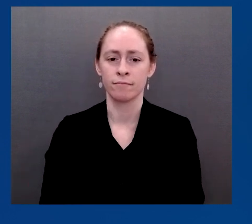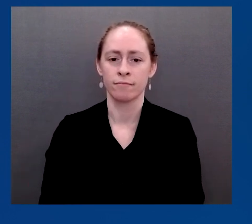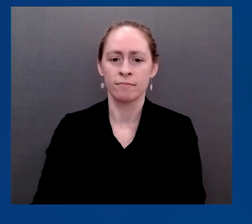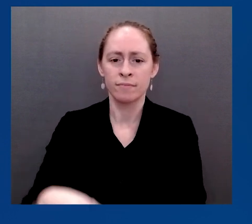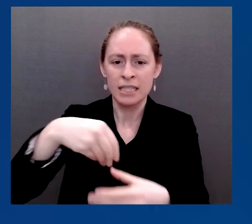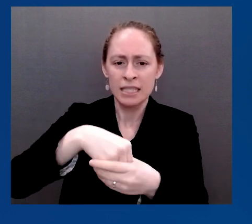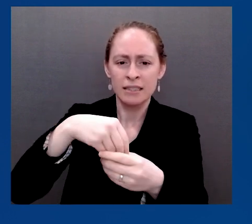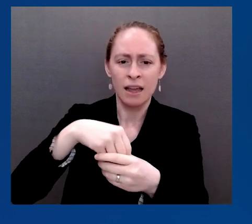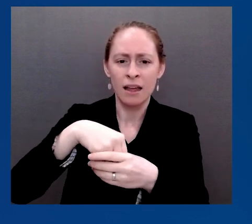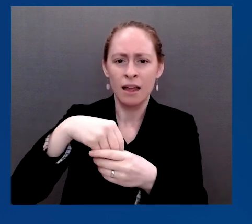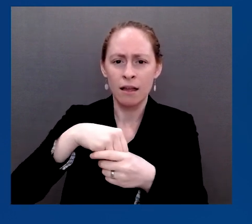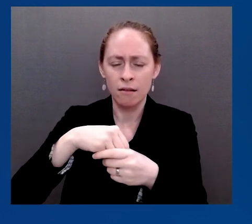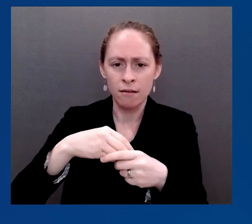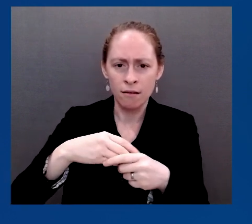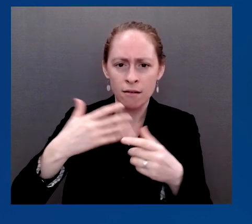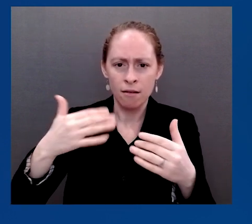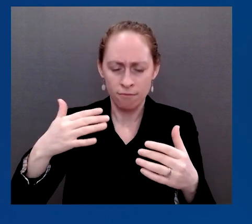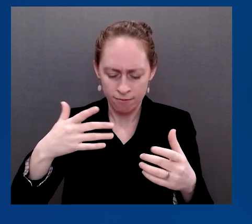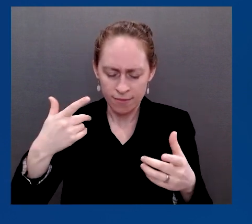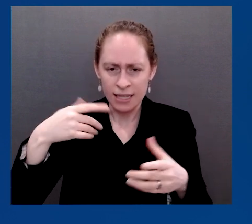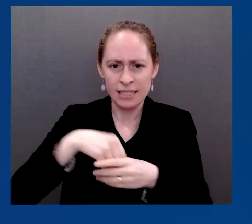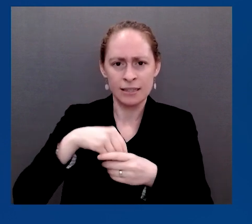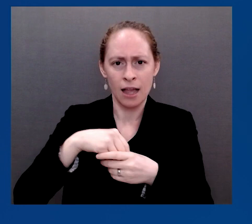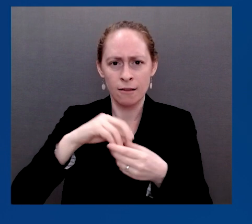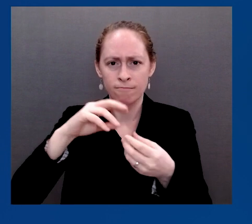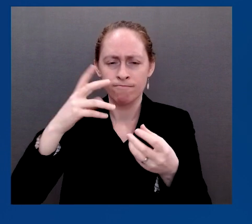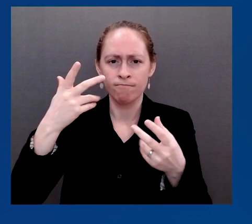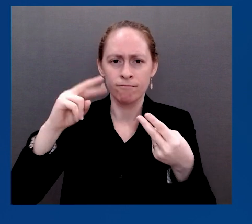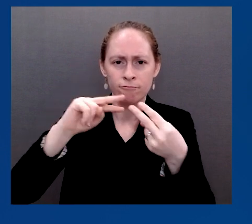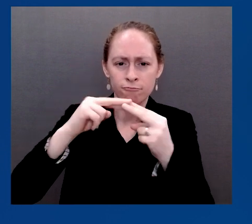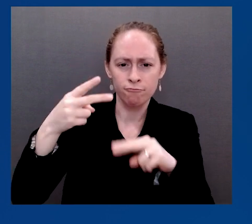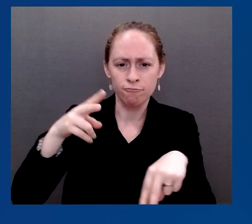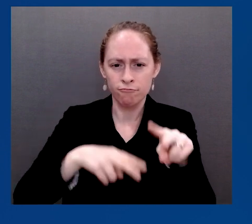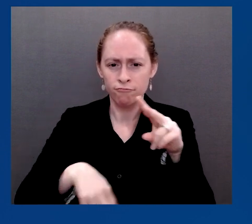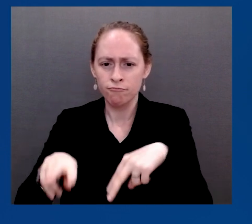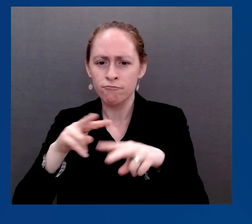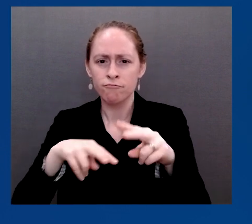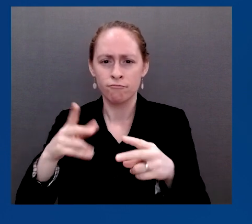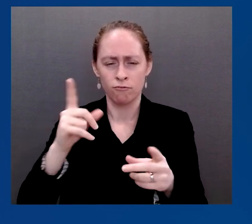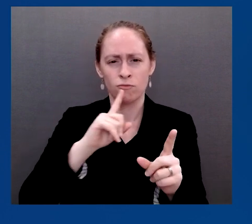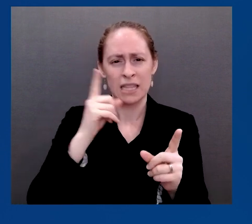including what we're dealing with currently, namely Omicron. Next slide.